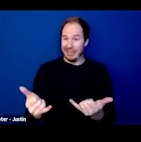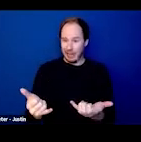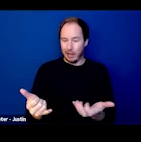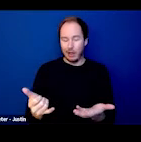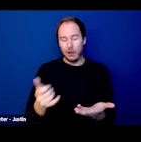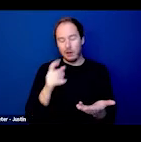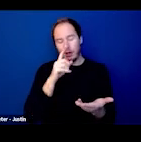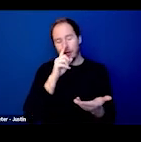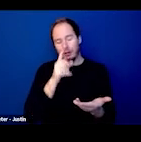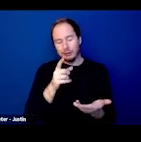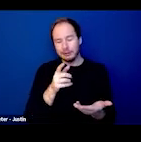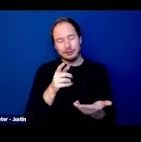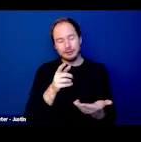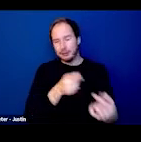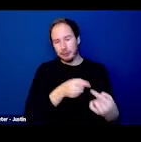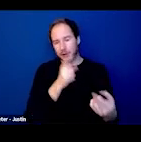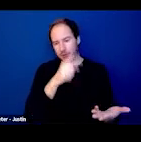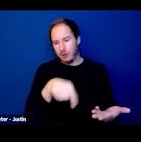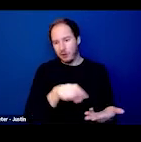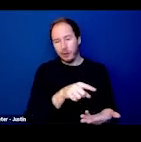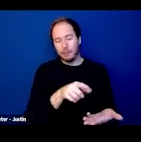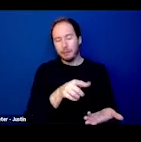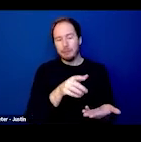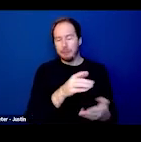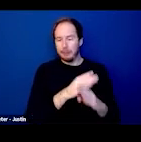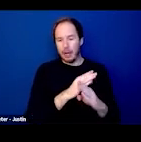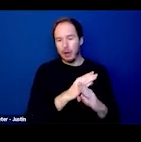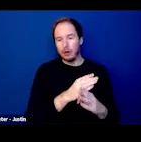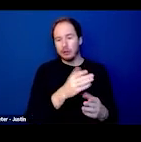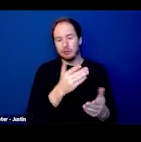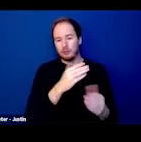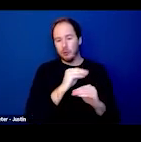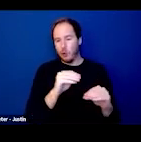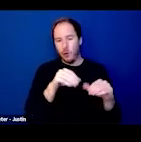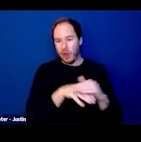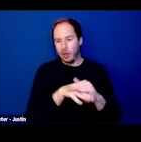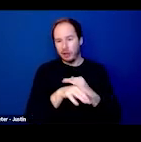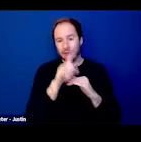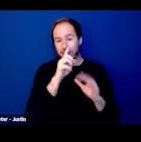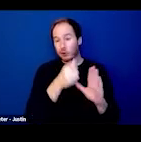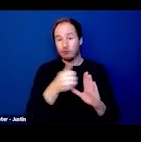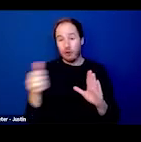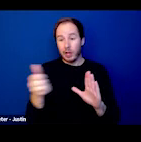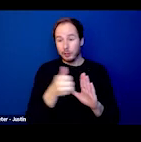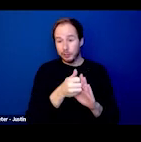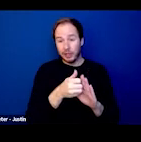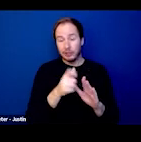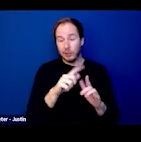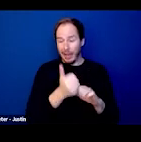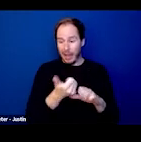or keep if you're living unsheltered. You most likely don't have great access to transportation to get to brick and mortar,